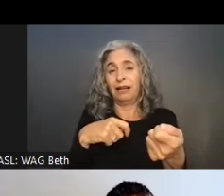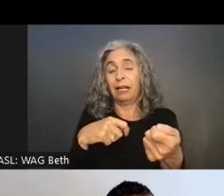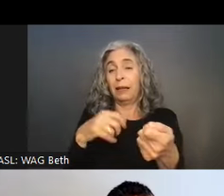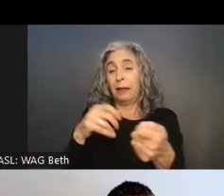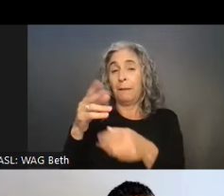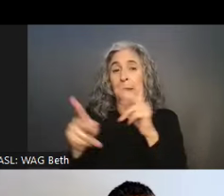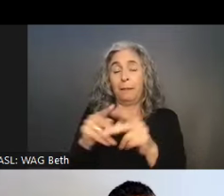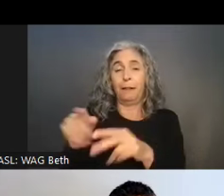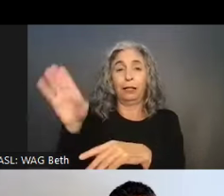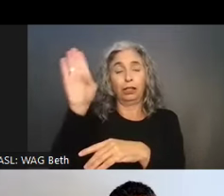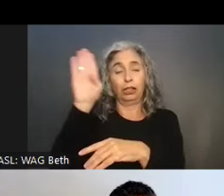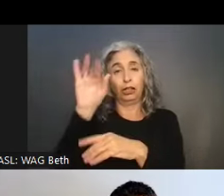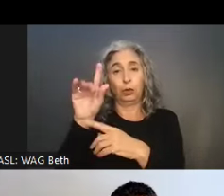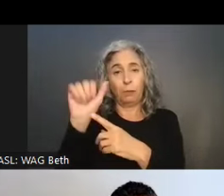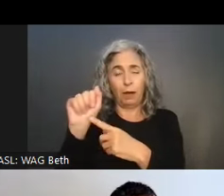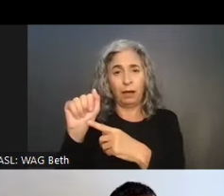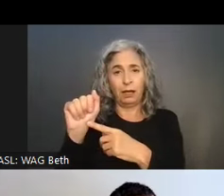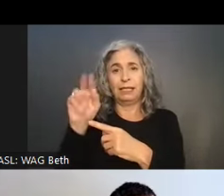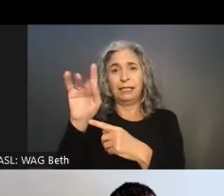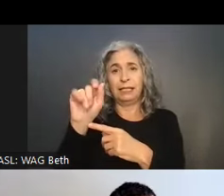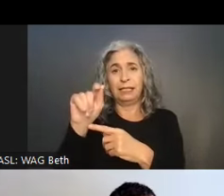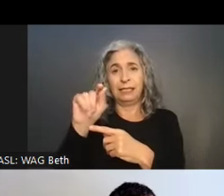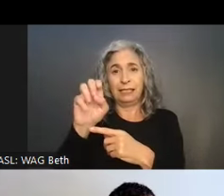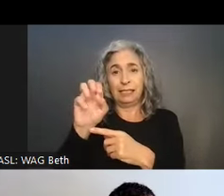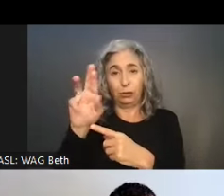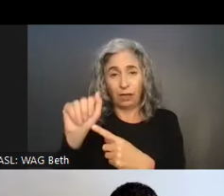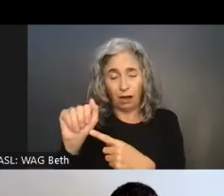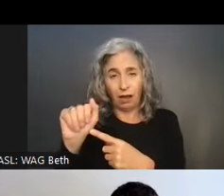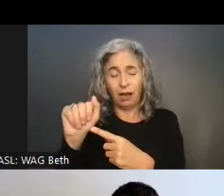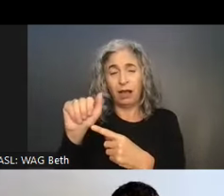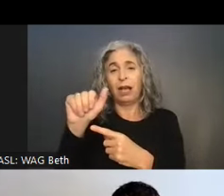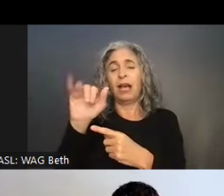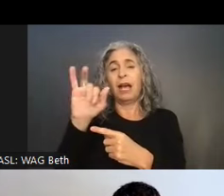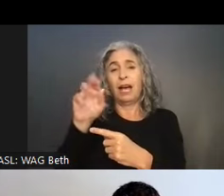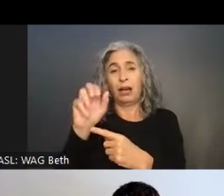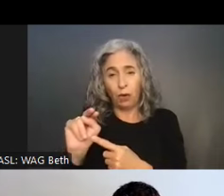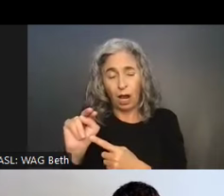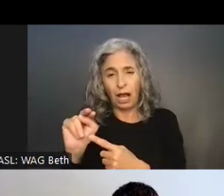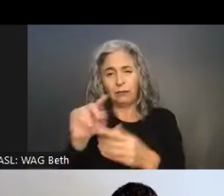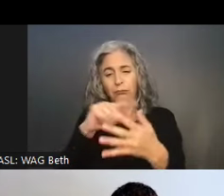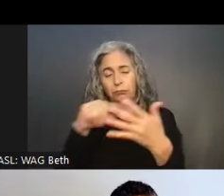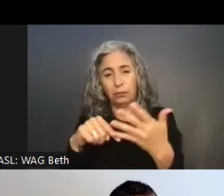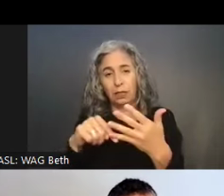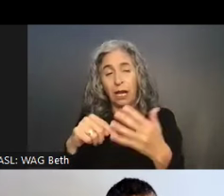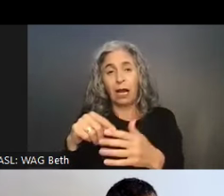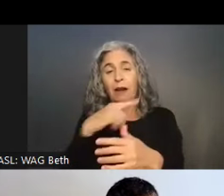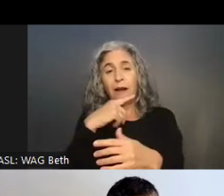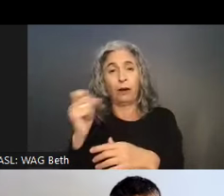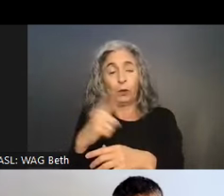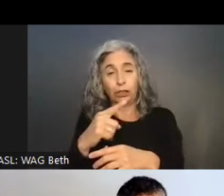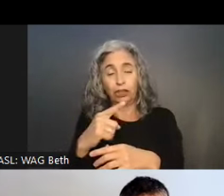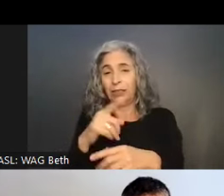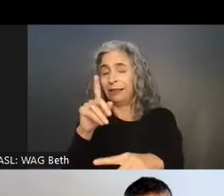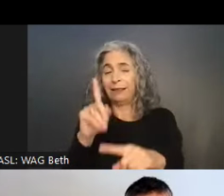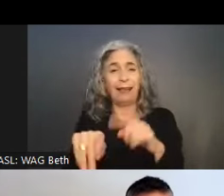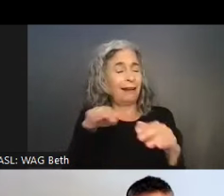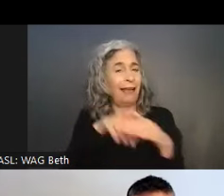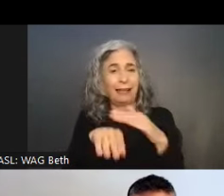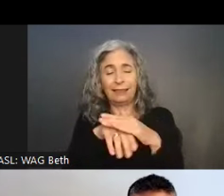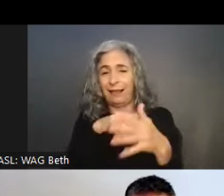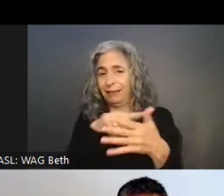Syria Iran and some parts of the Ukraine that are Russian occupied can't get on Zoom. Jitsi